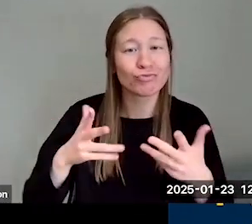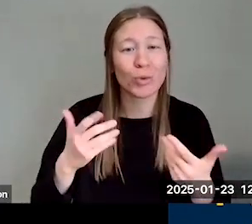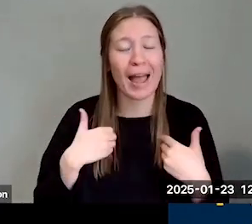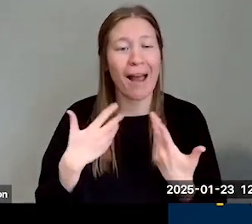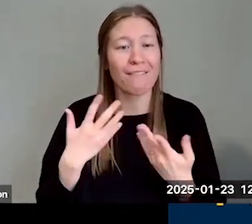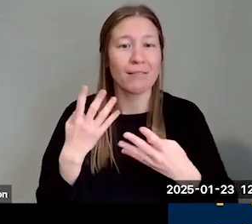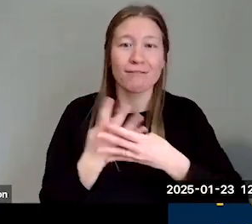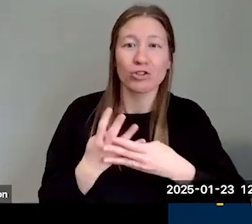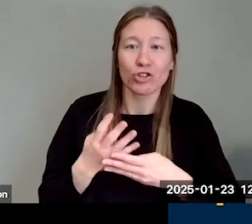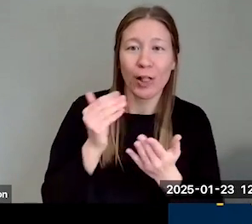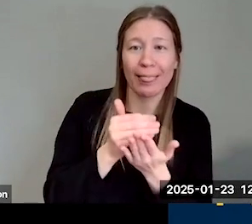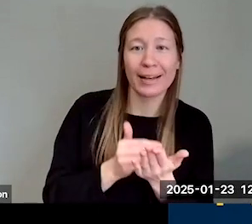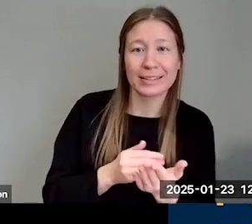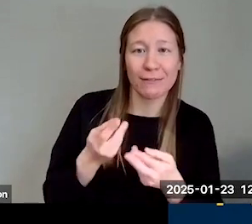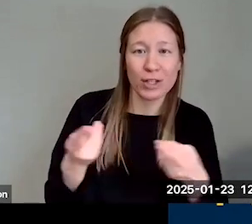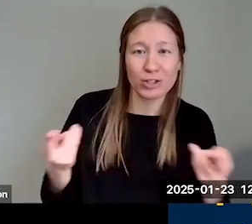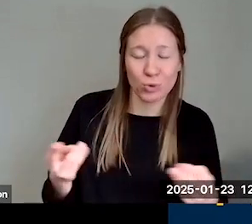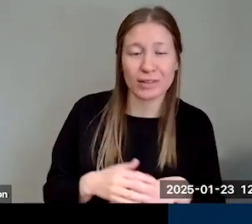and a YouTube channel as well.